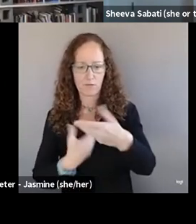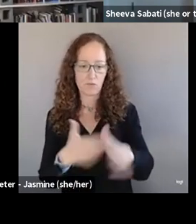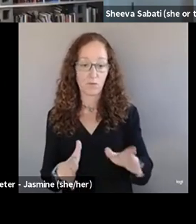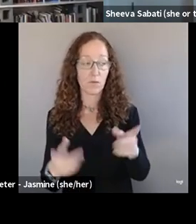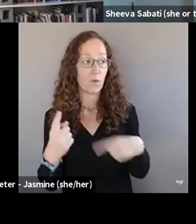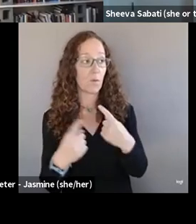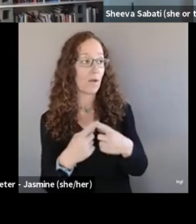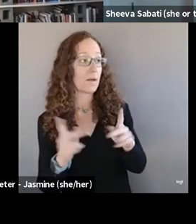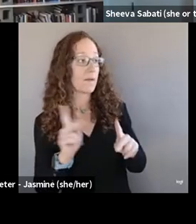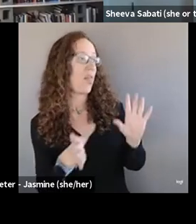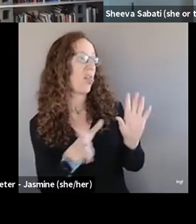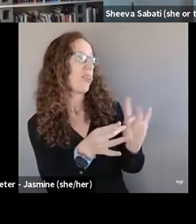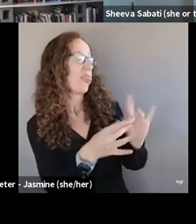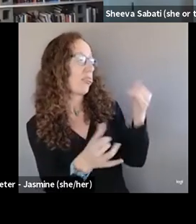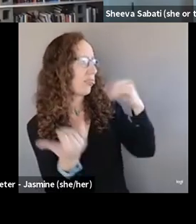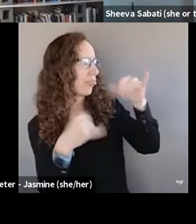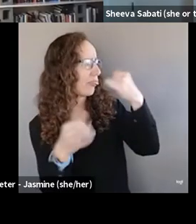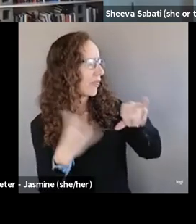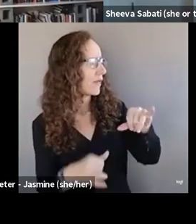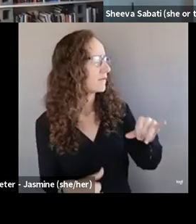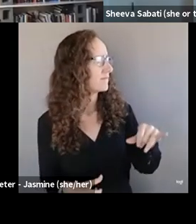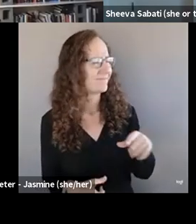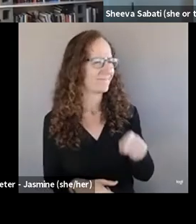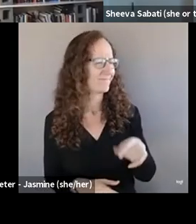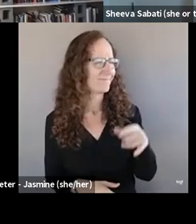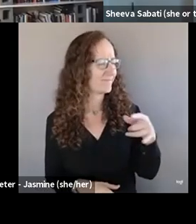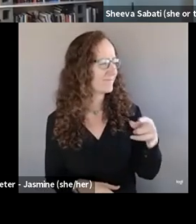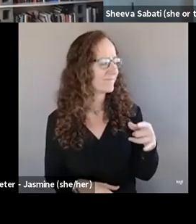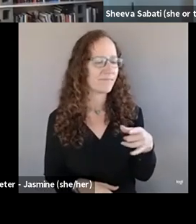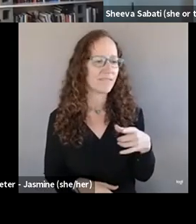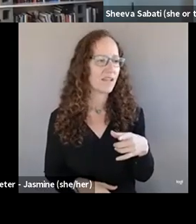their slide ruler, measuring everything. But all based on